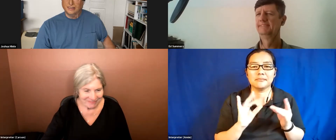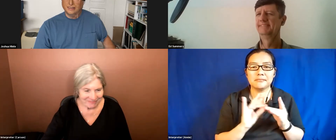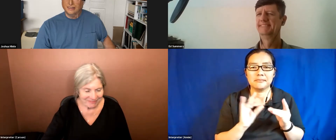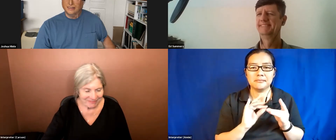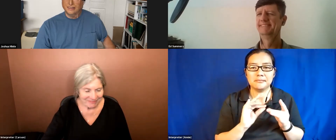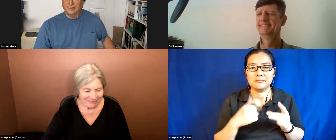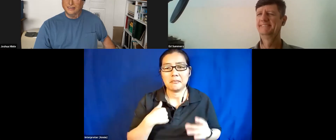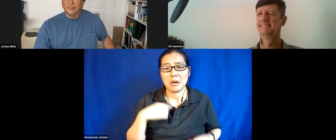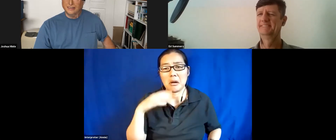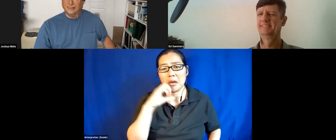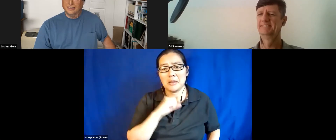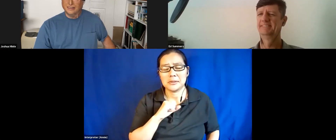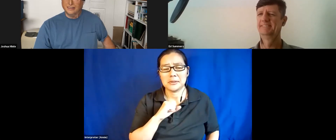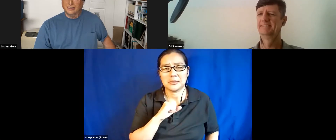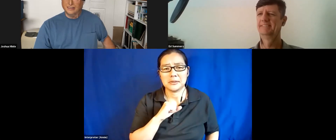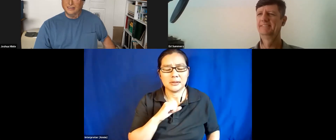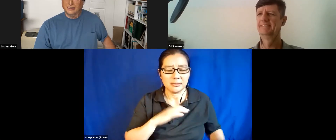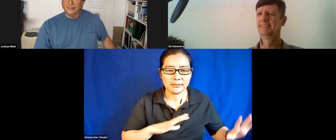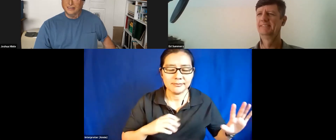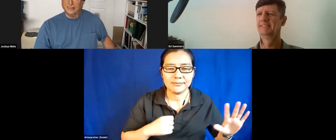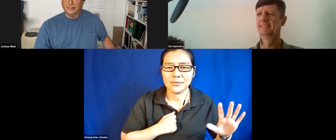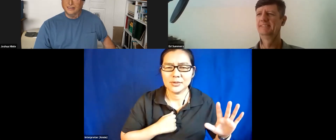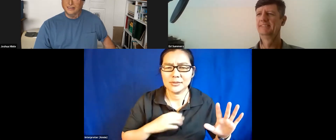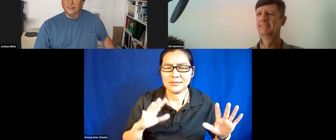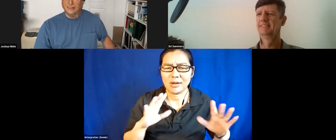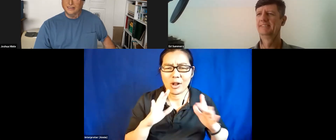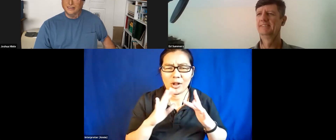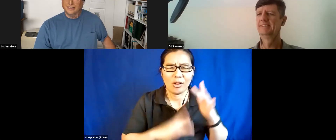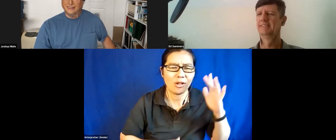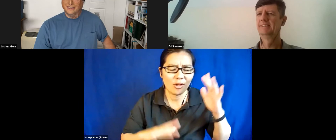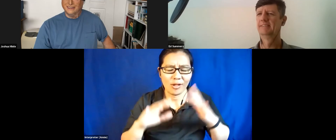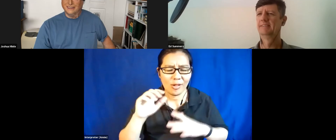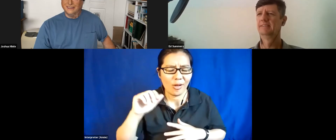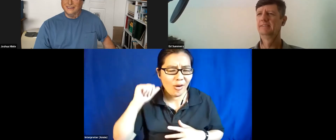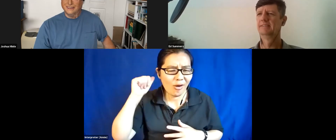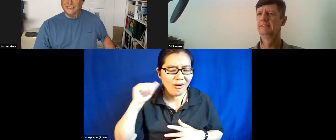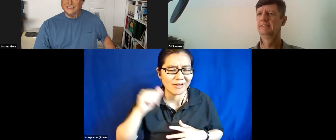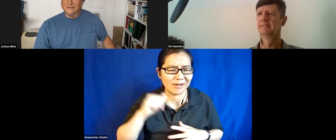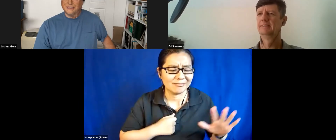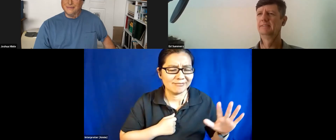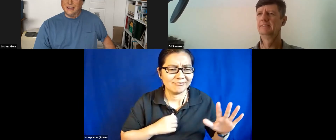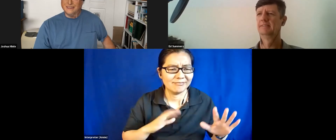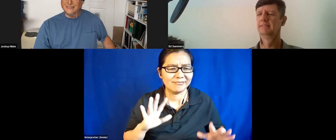. Sorry, I just lost audio there for a little bit. : Do you want me to come back to you?